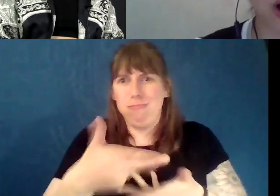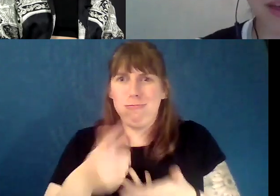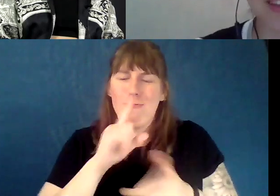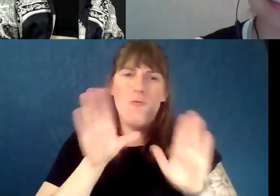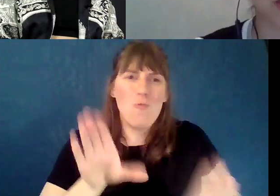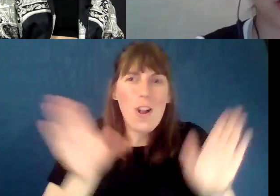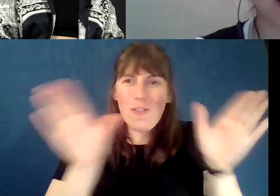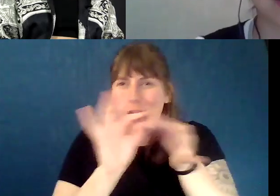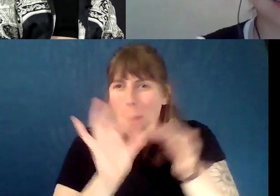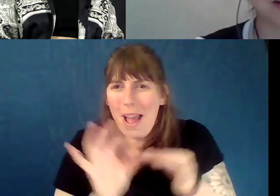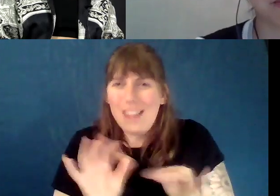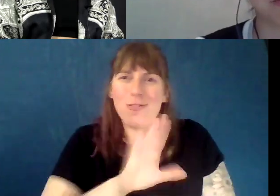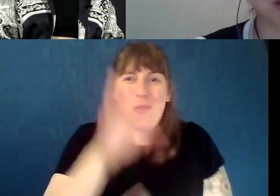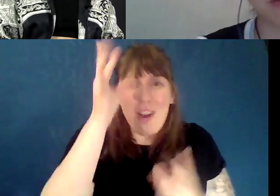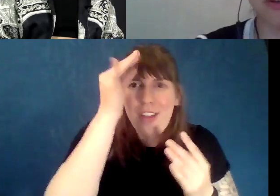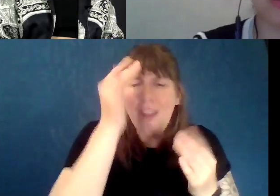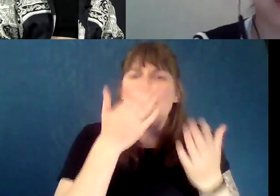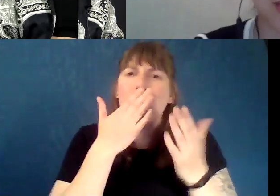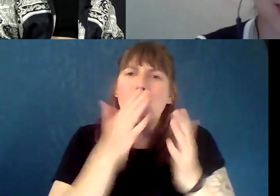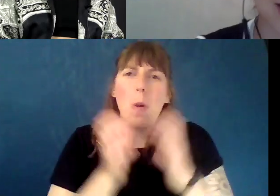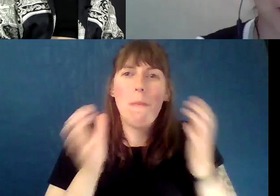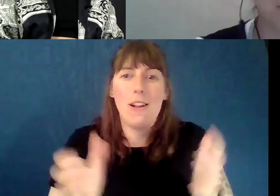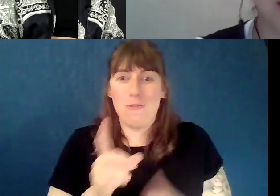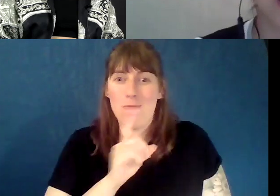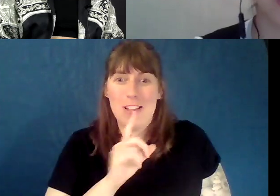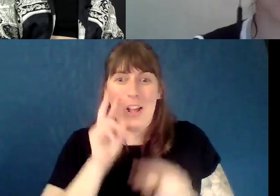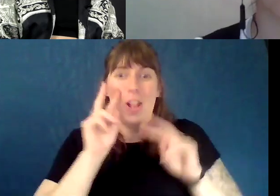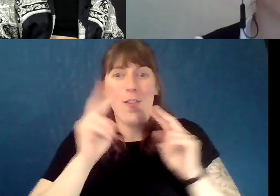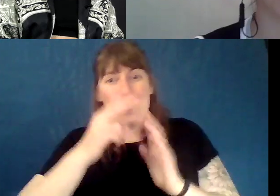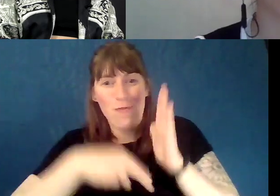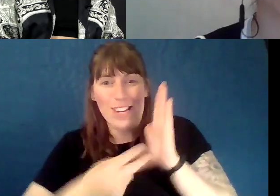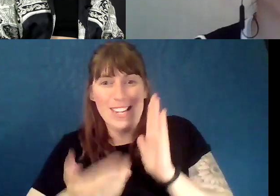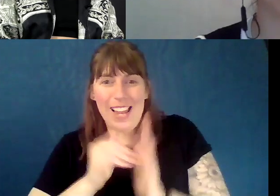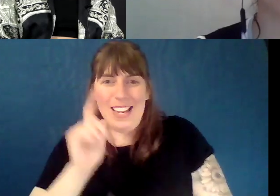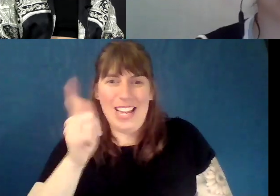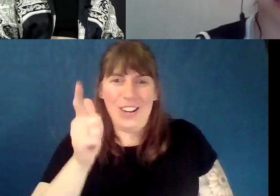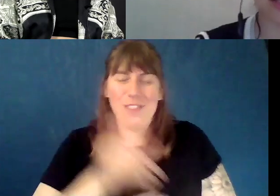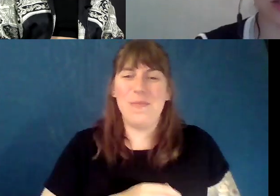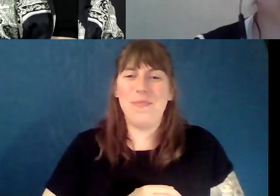comments and thoughts, I'm looking forward to revisiting them after this. Like I said, this